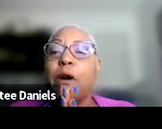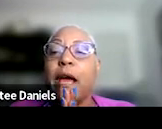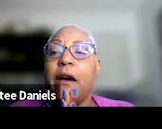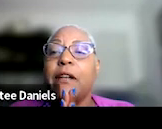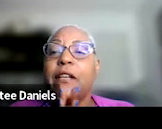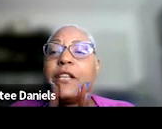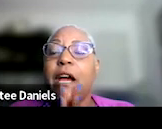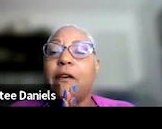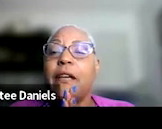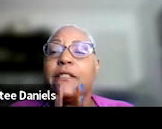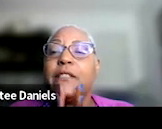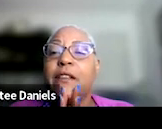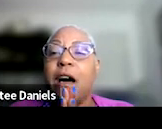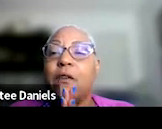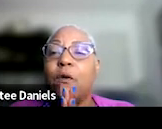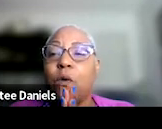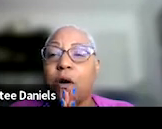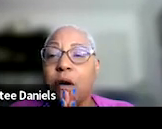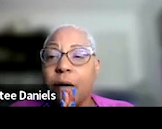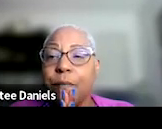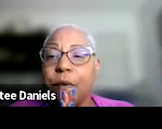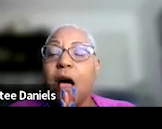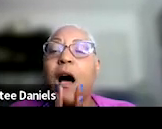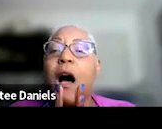SDaniels@BaltimoreHeritageArea.org. (01:06:05):